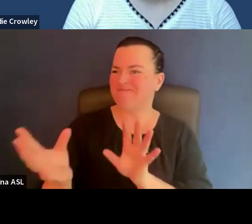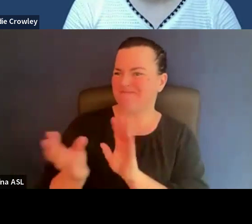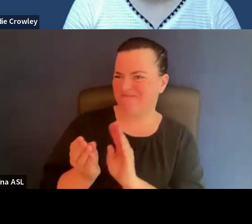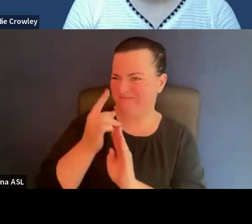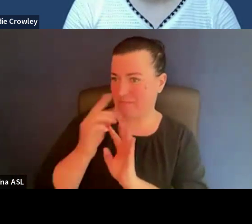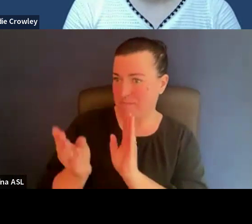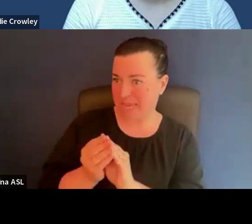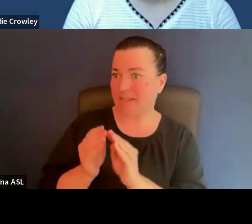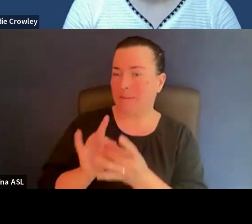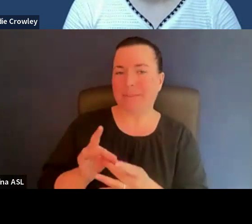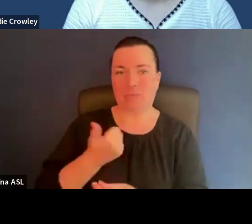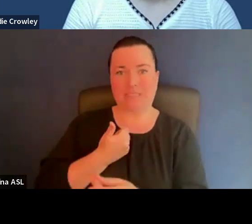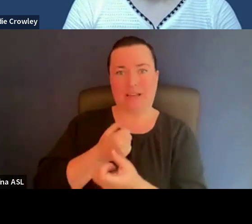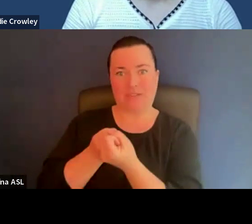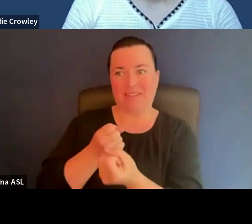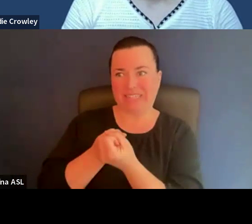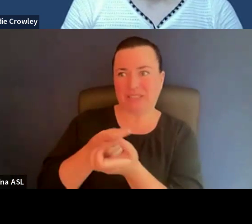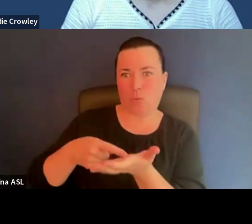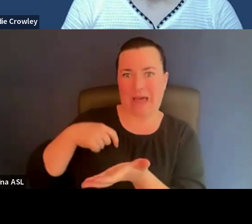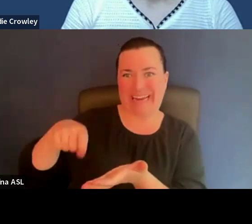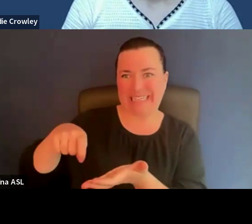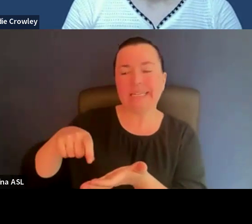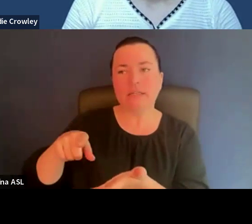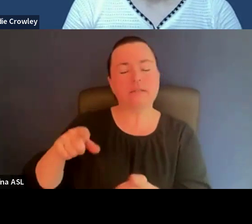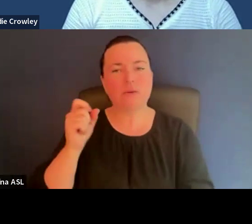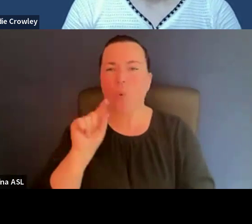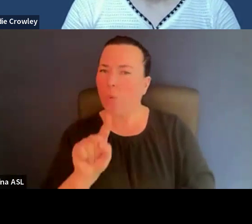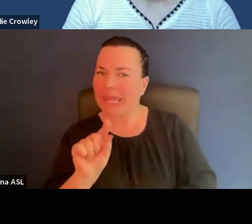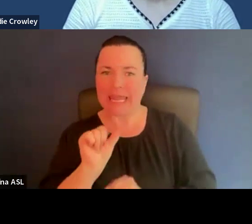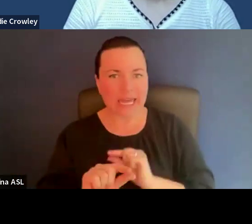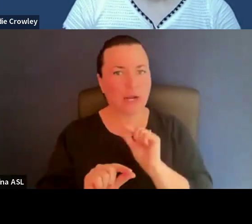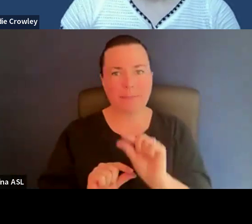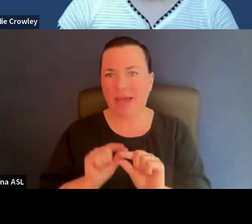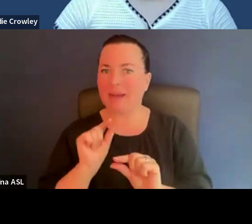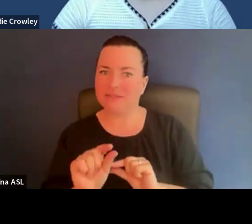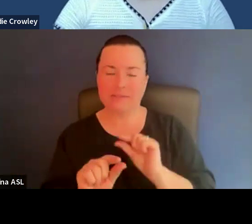It's really hard, especially when you have disabilities, because we don't have just one issue.